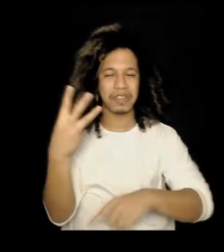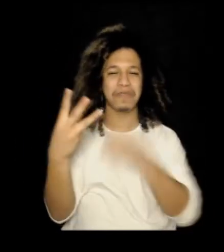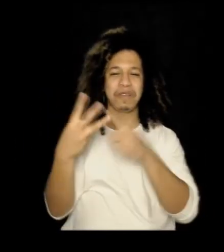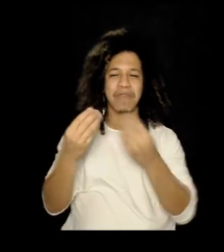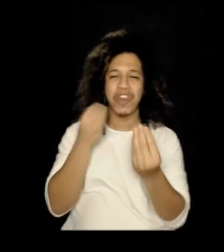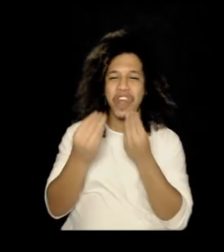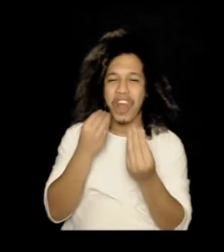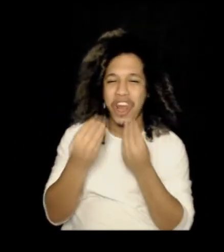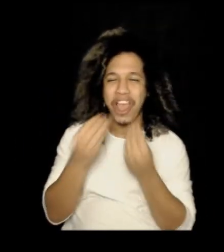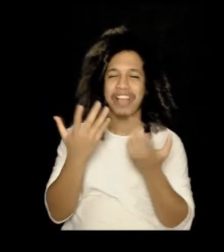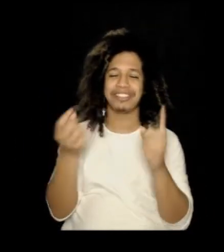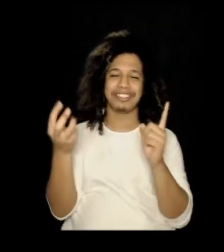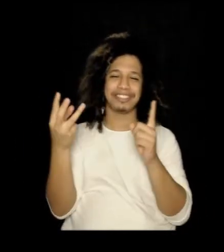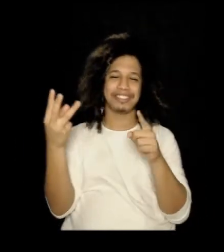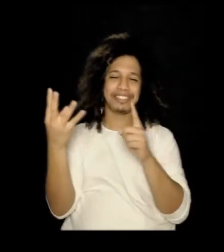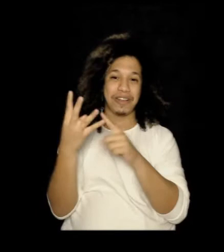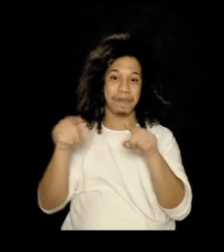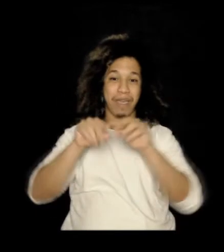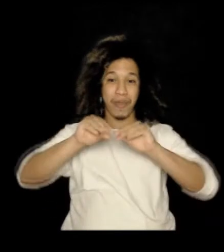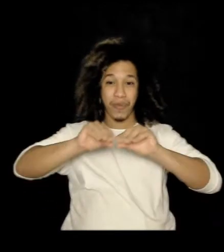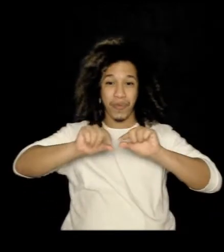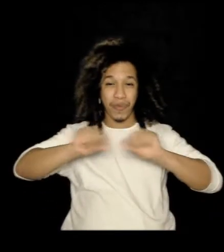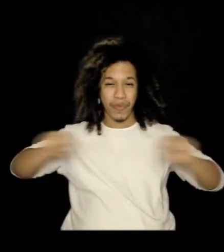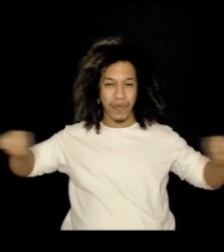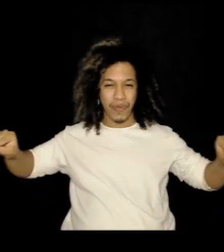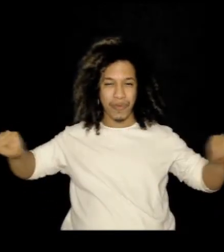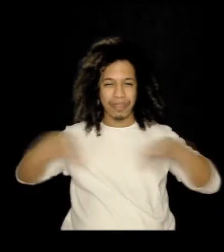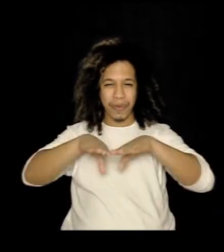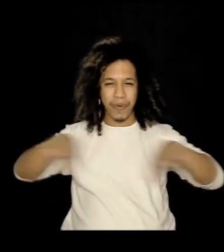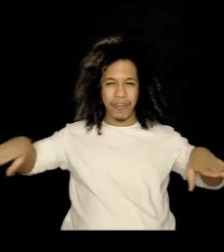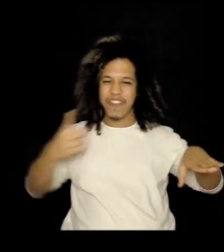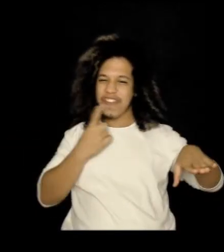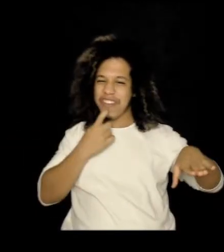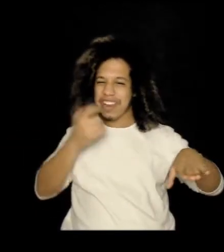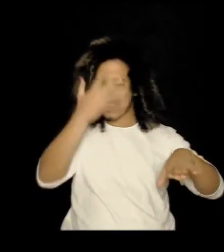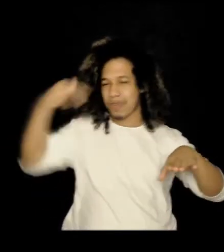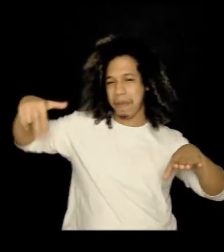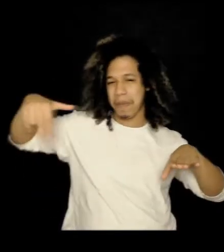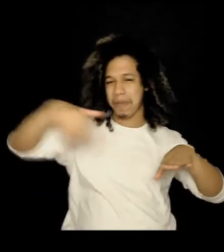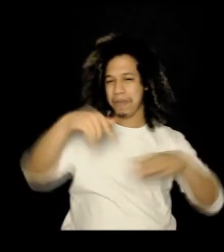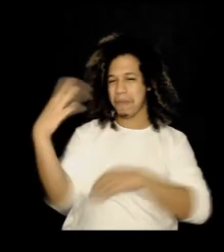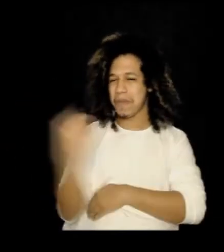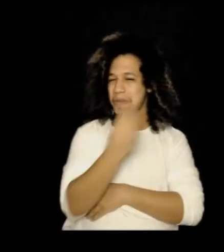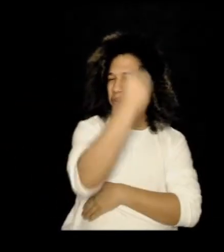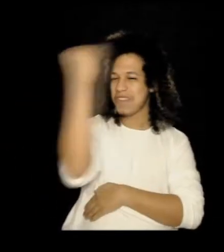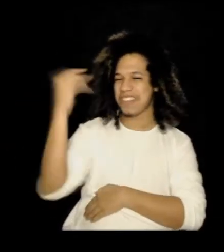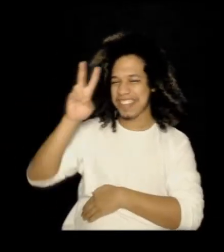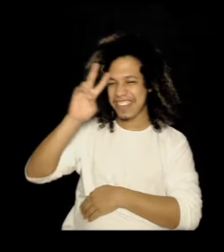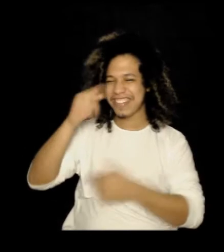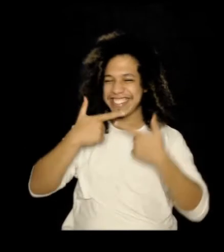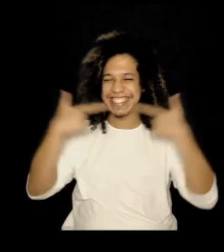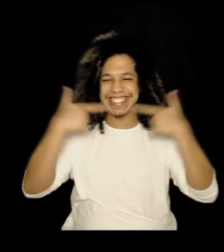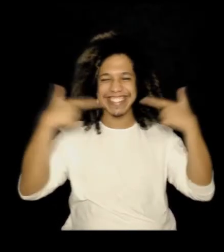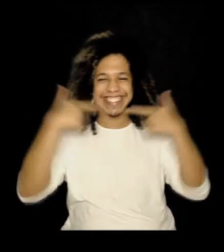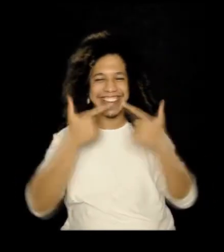plenary sessions, workshops, the coffee breaks, or even the red carpet we had at UFPB where people would